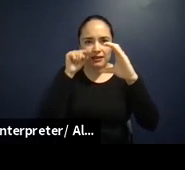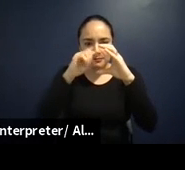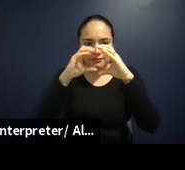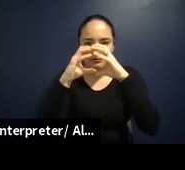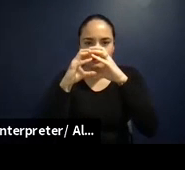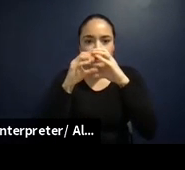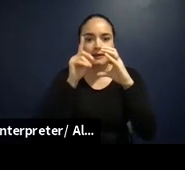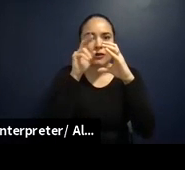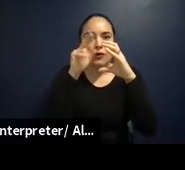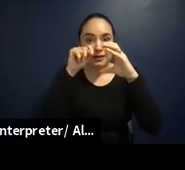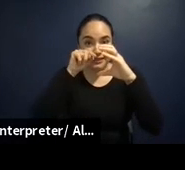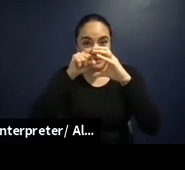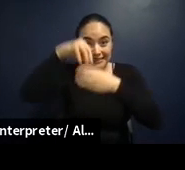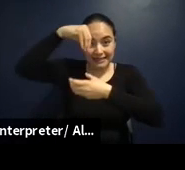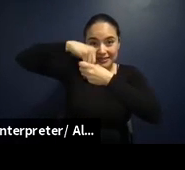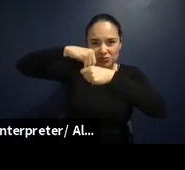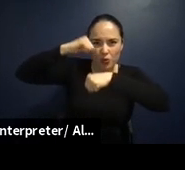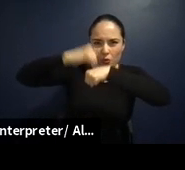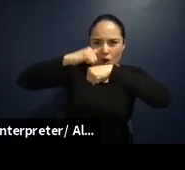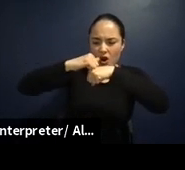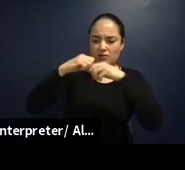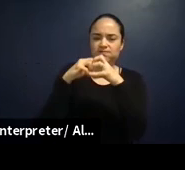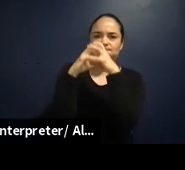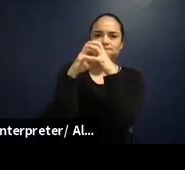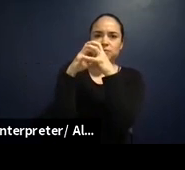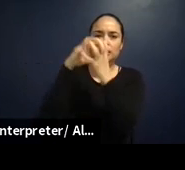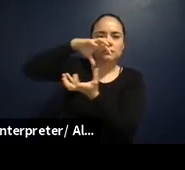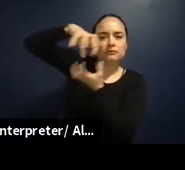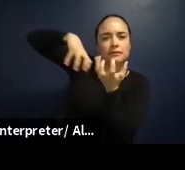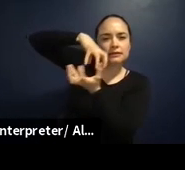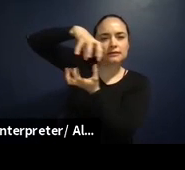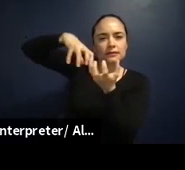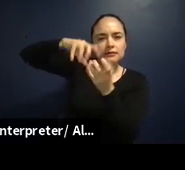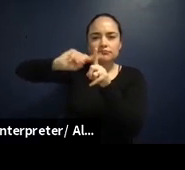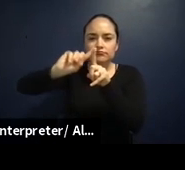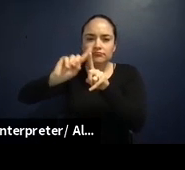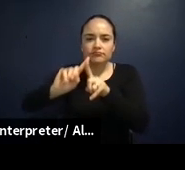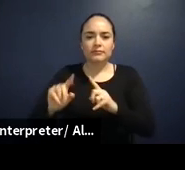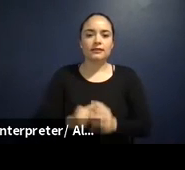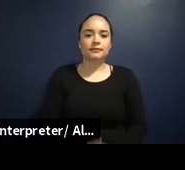and plagioclase, so those are sort of the big ones there, so yeah, I think that is actually pretty